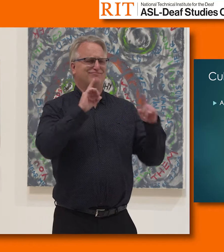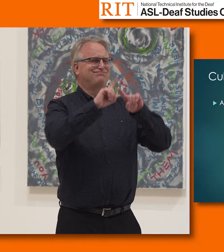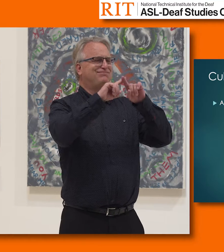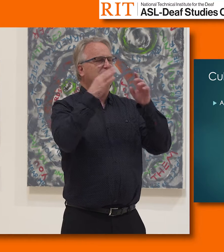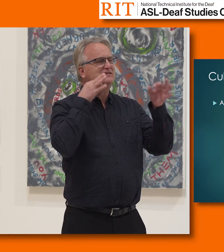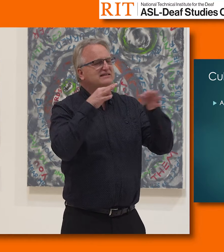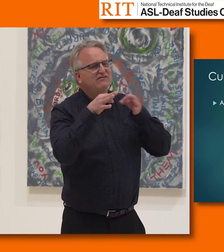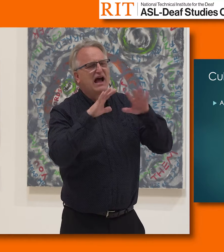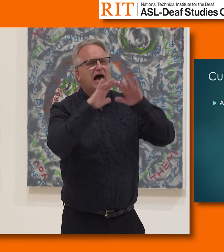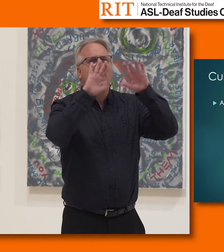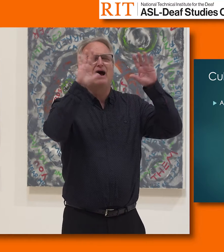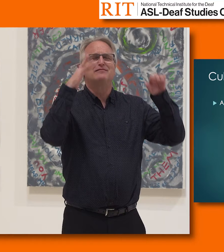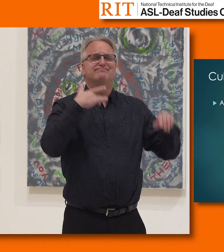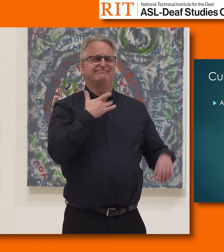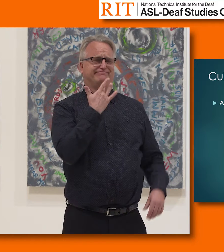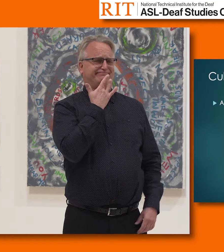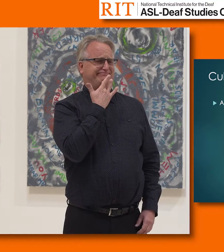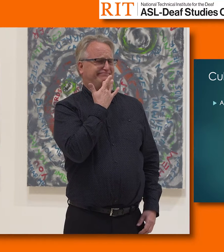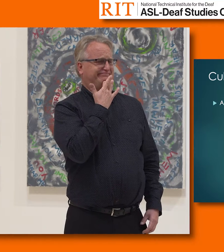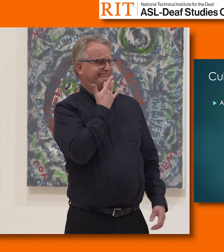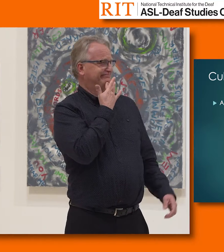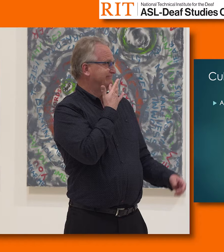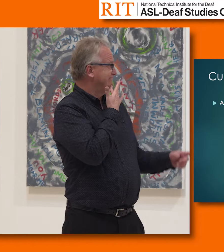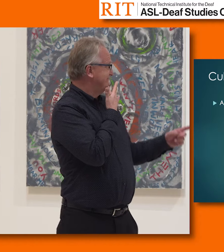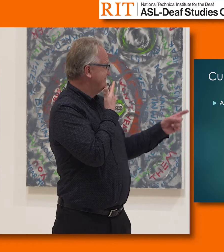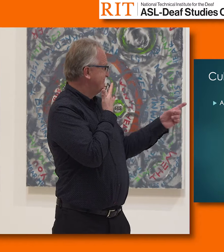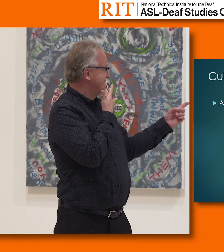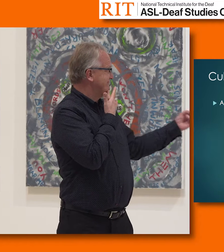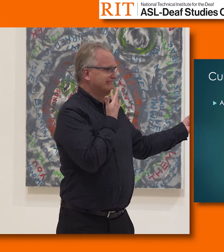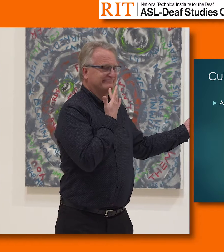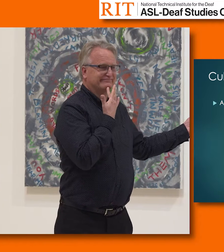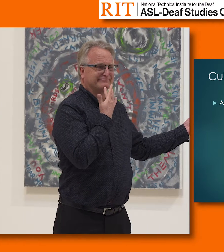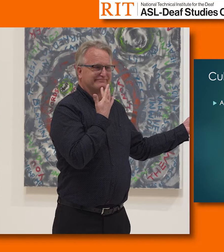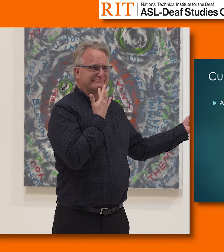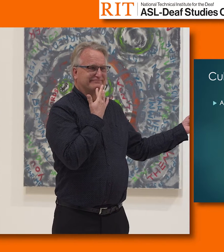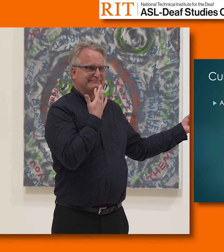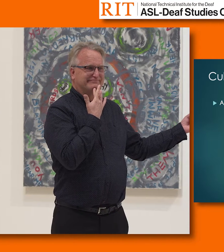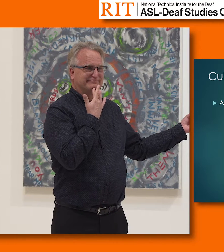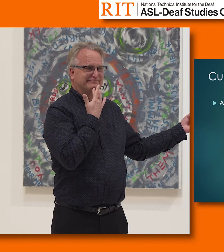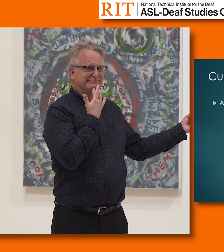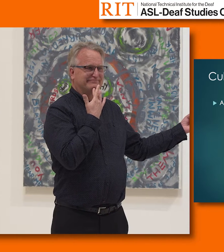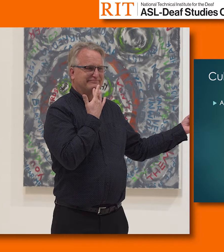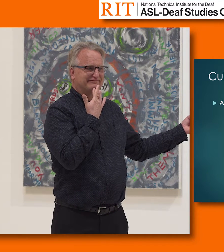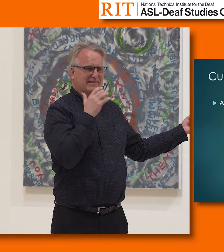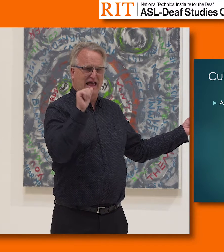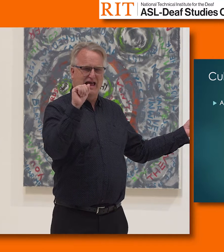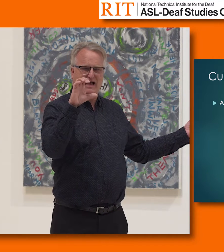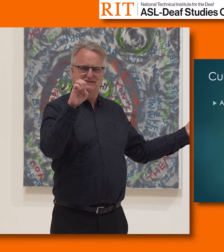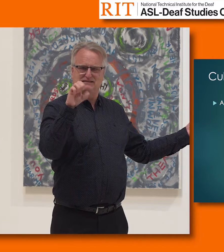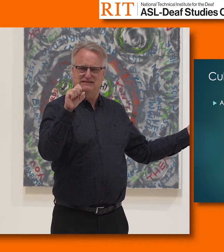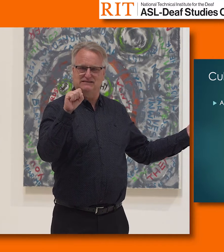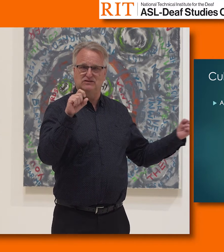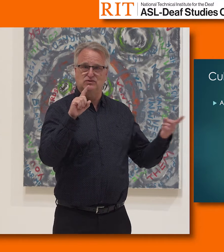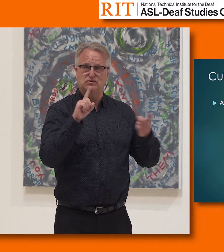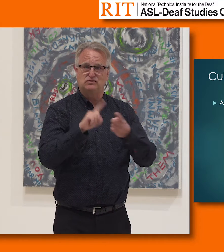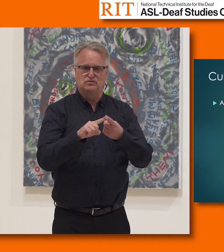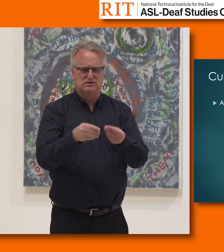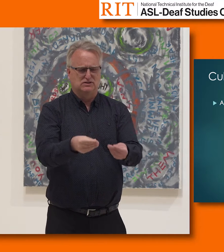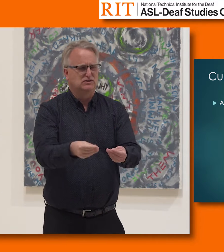Now, when we talk about culture, there's multiple definitions, but this is my preferred way of explaining what culture refers to.